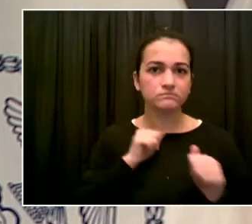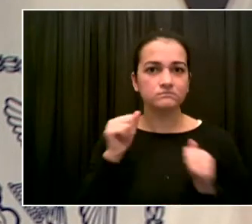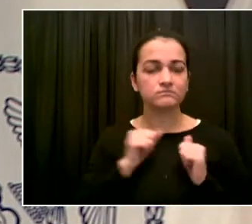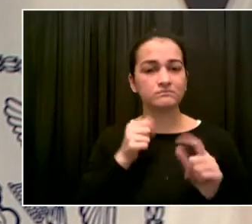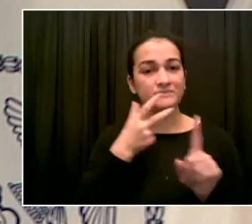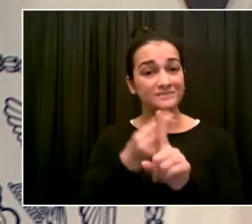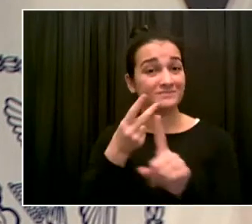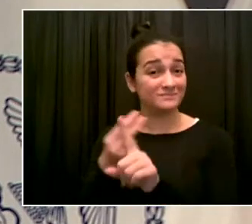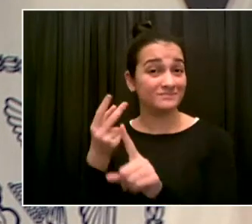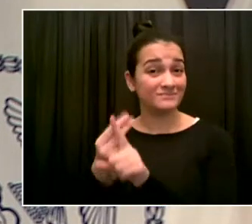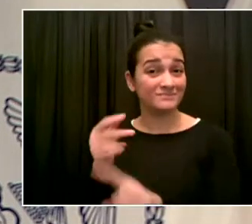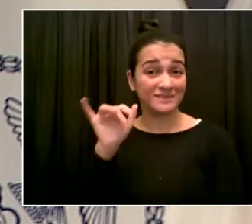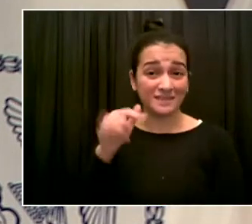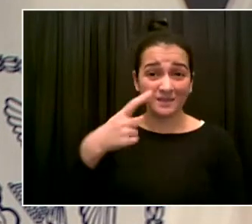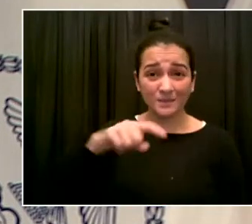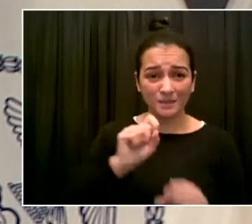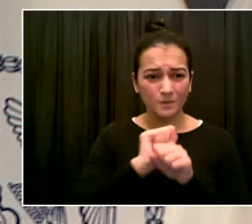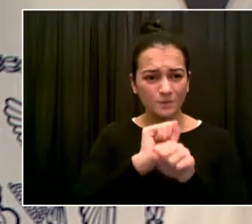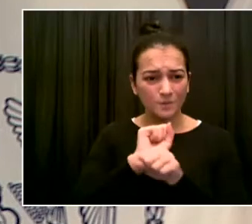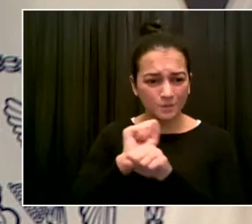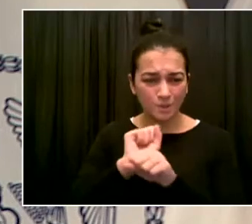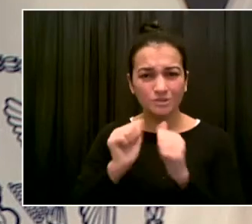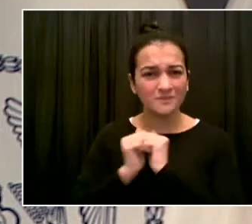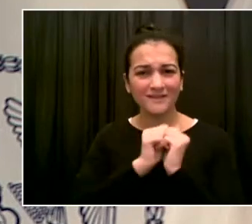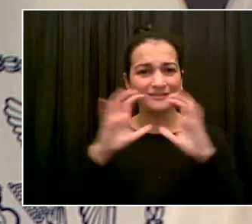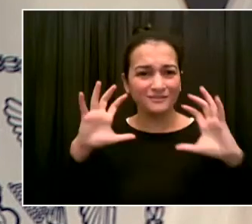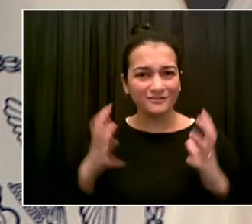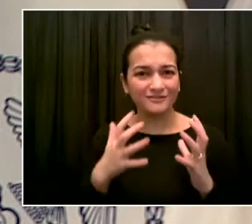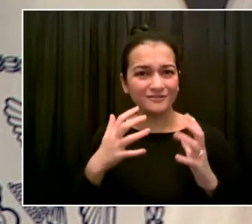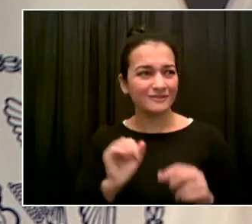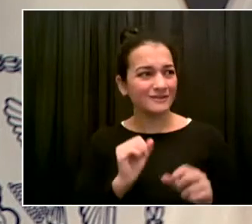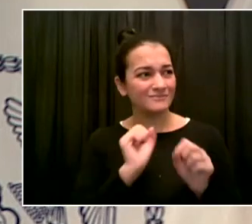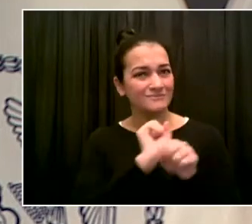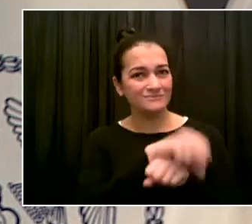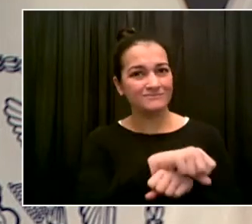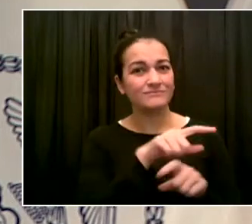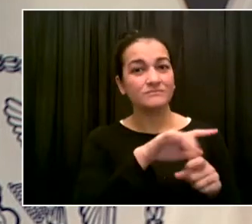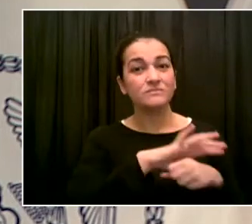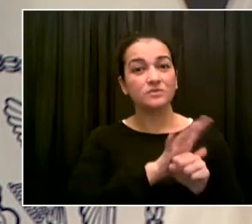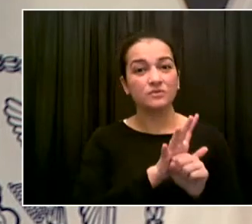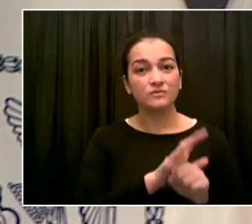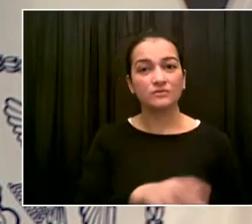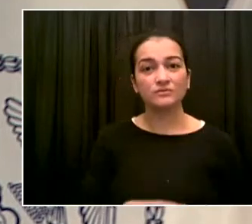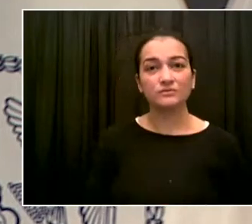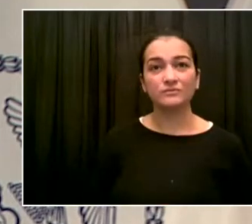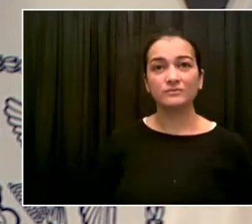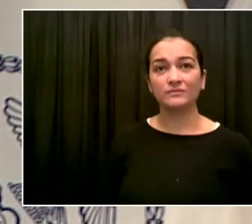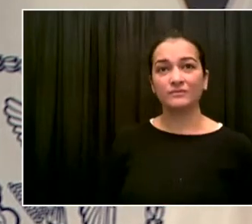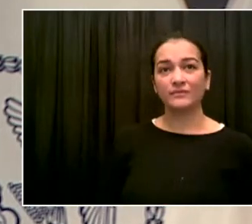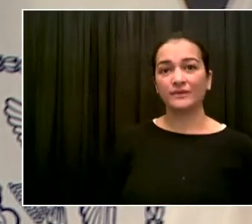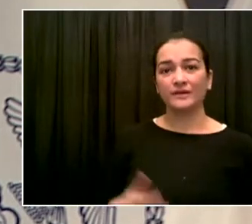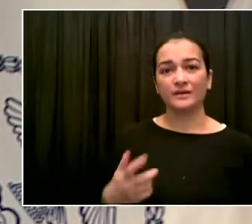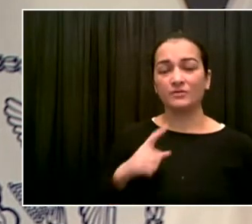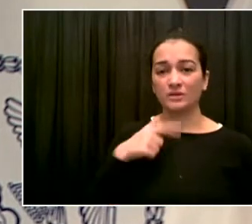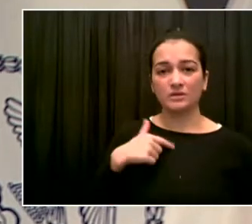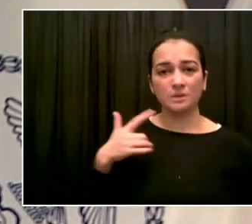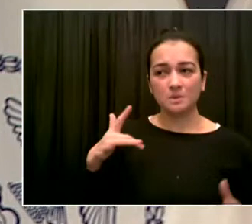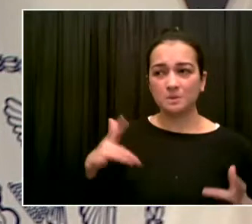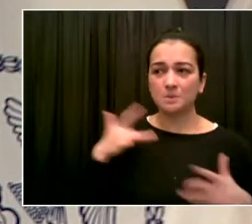WANT TO COMMEND ALL NEW YOKERRS. I AM HONORED TO OBSERVE THE CITY DURING THE